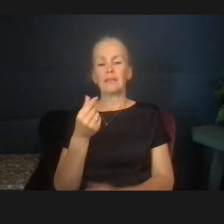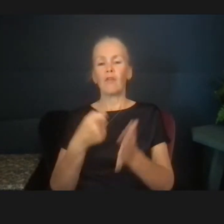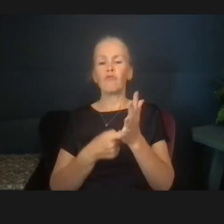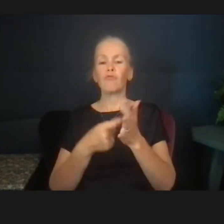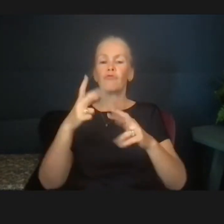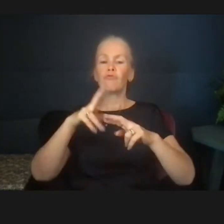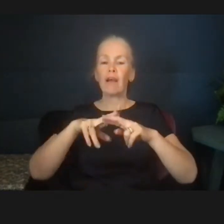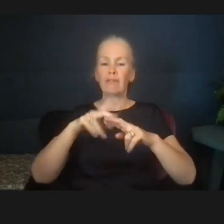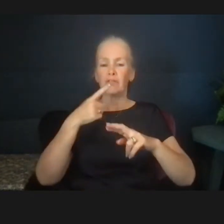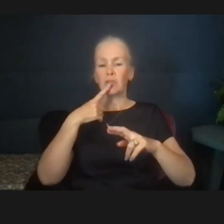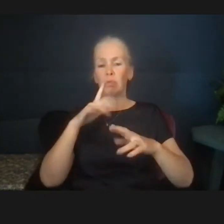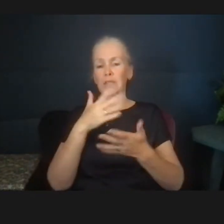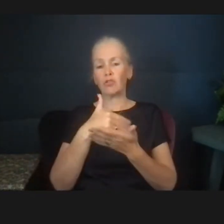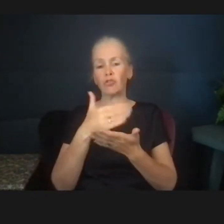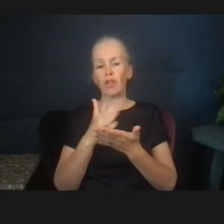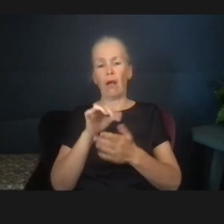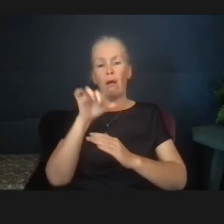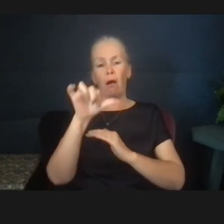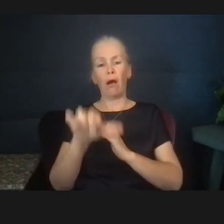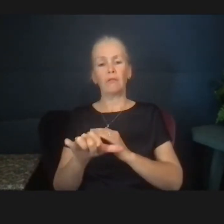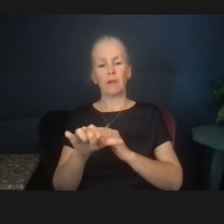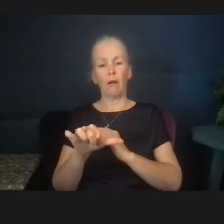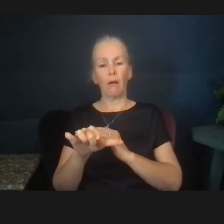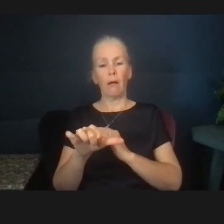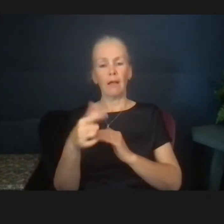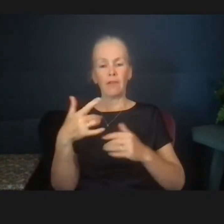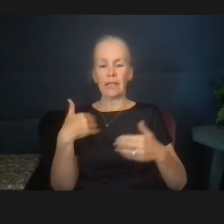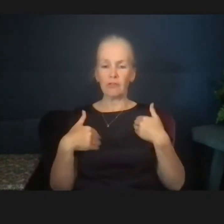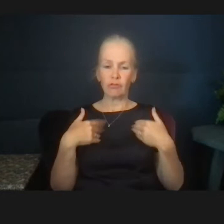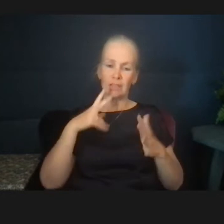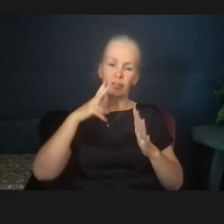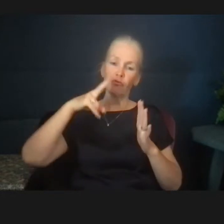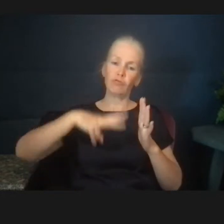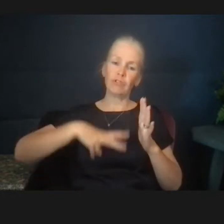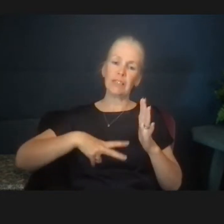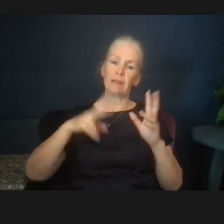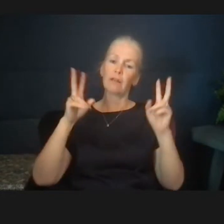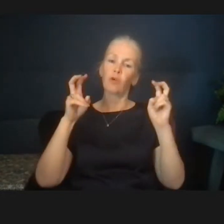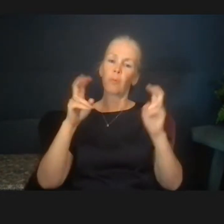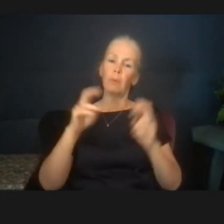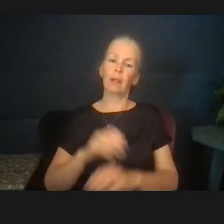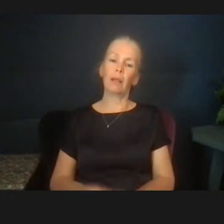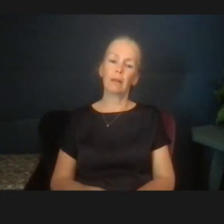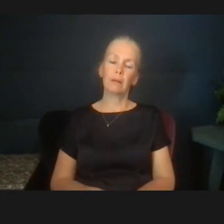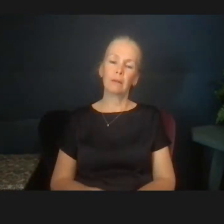that maybe we can share afterwards, for those that are interested in reading that. But in the 33/34